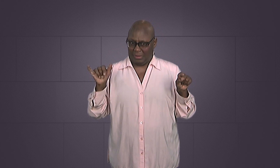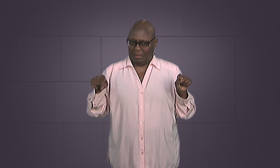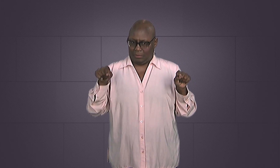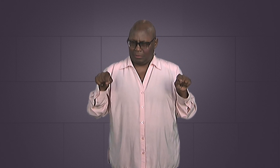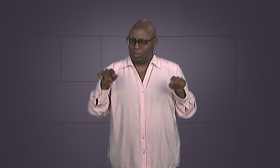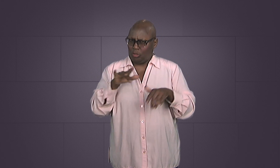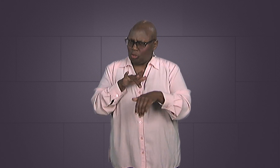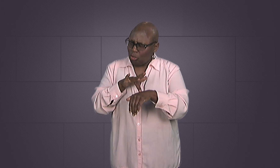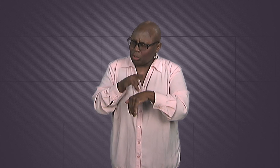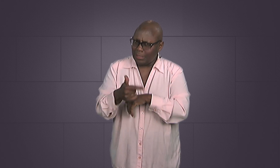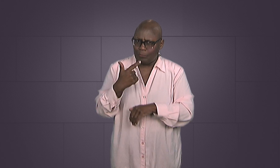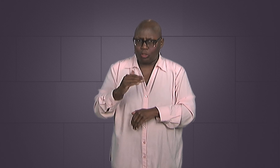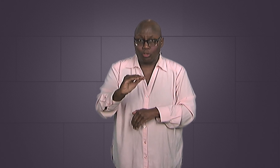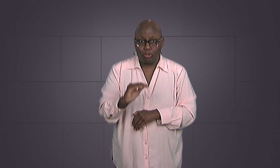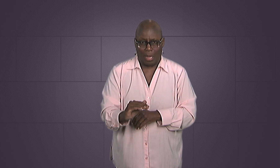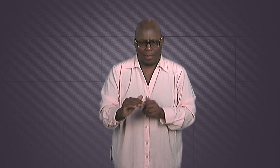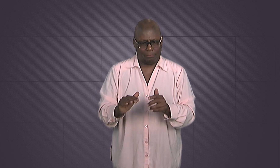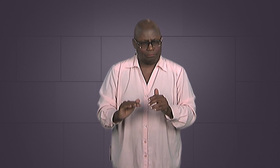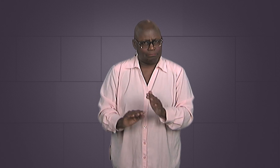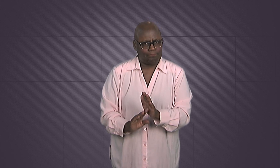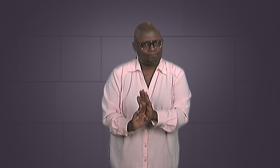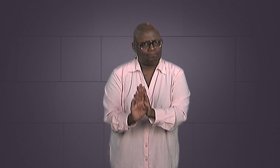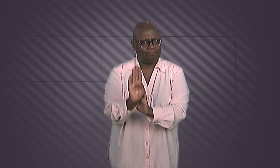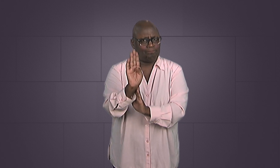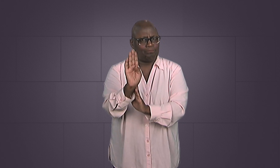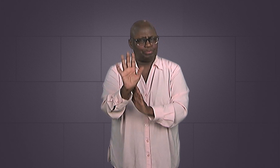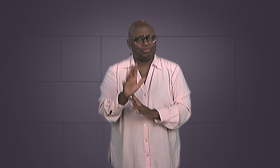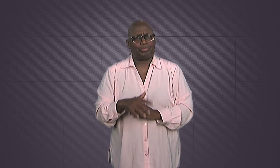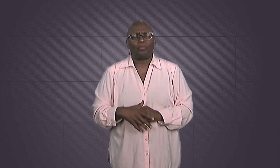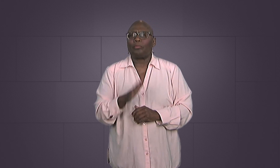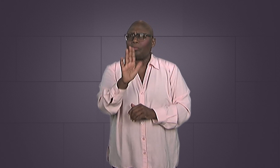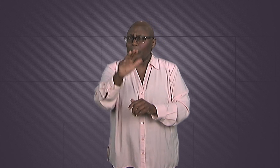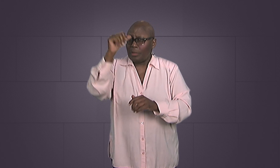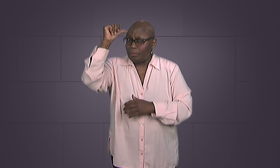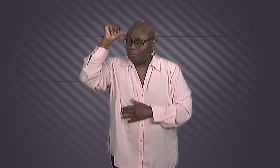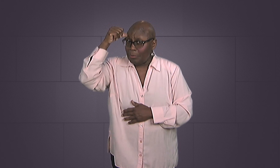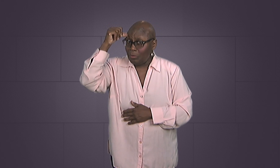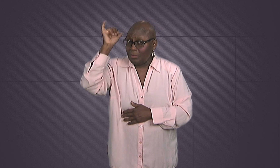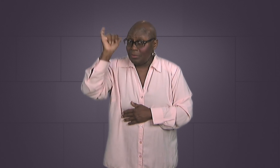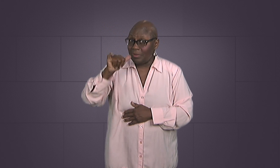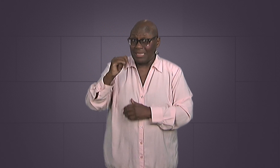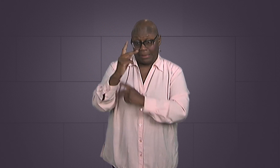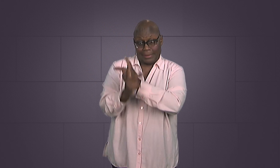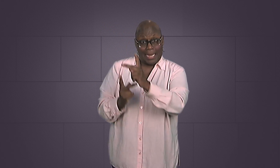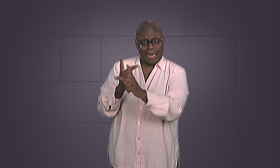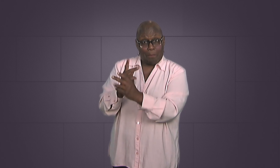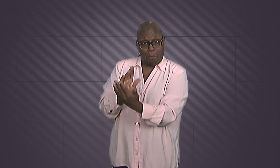early in a child's development.